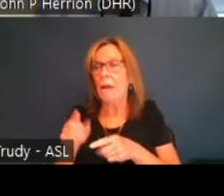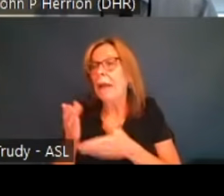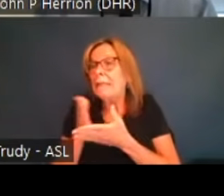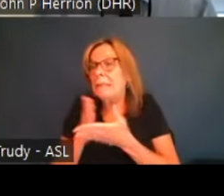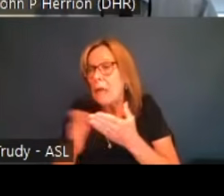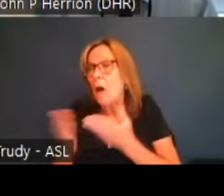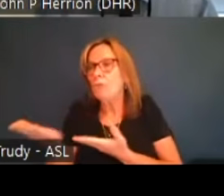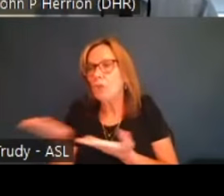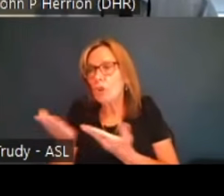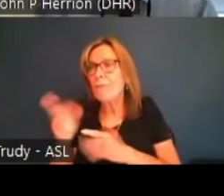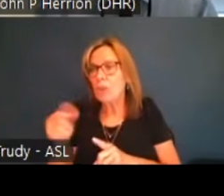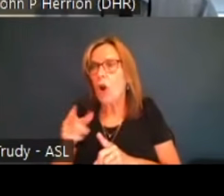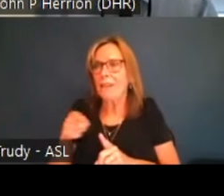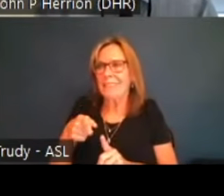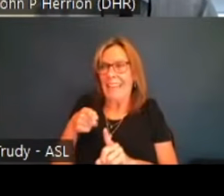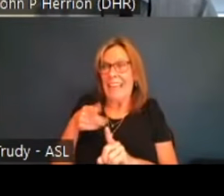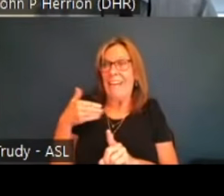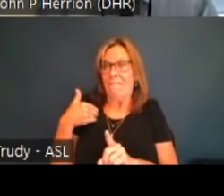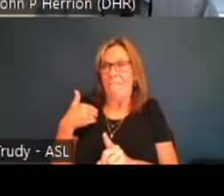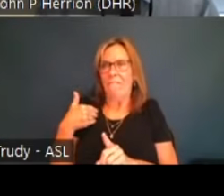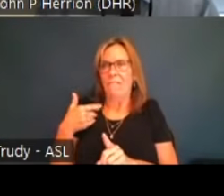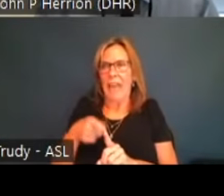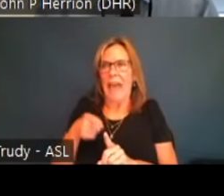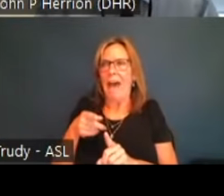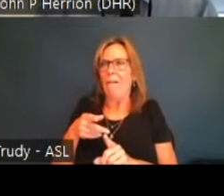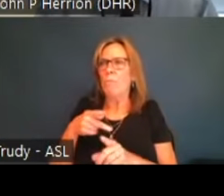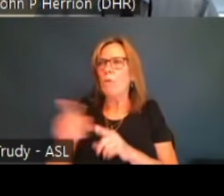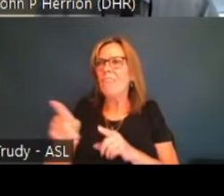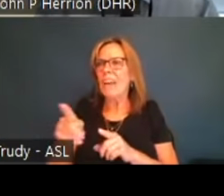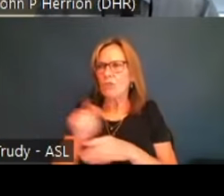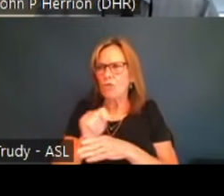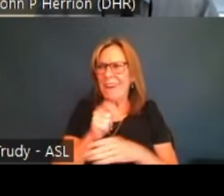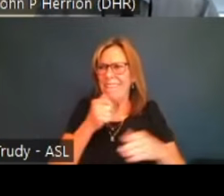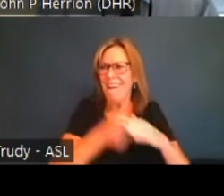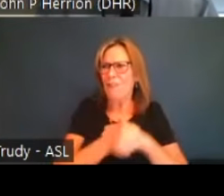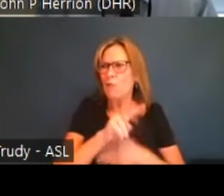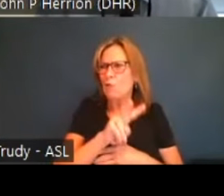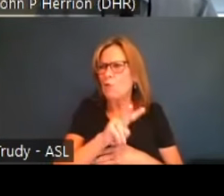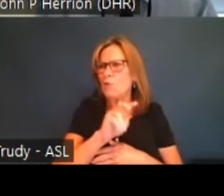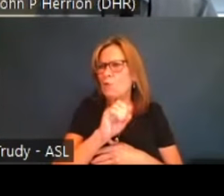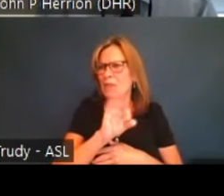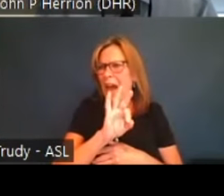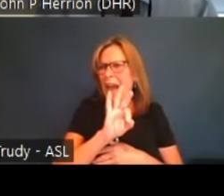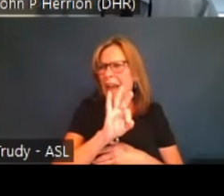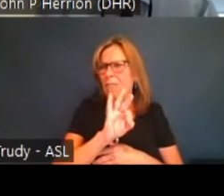human rights law, that dog goes where the person goes, There's no reasonable accommodation analysis, There'